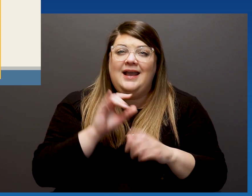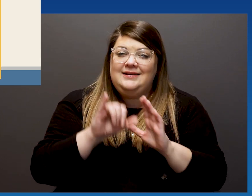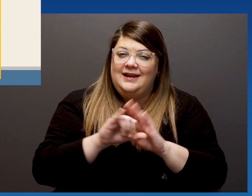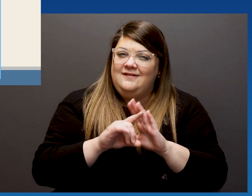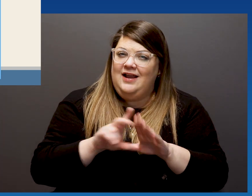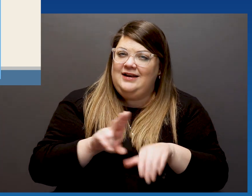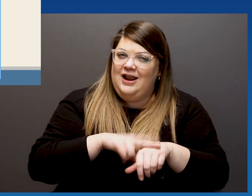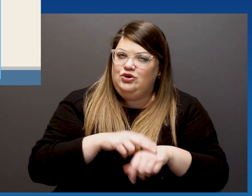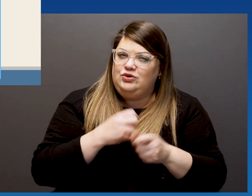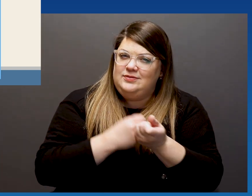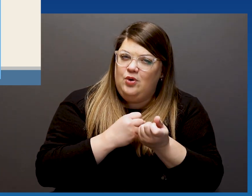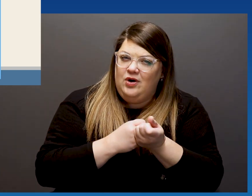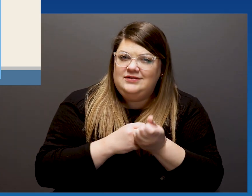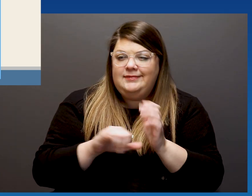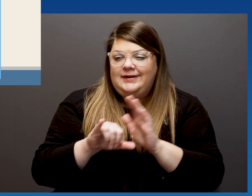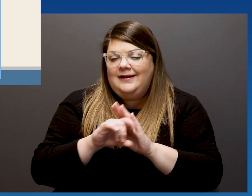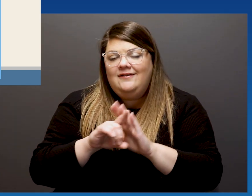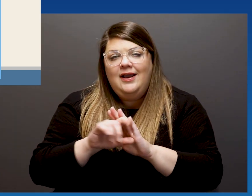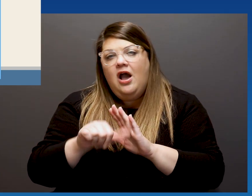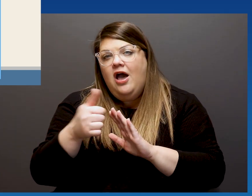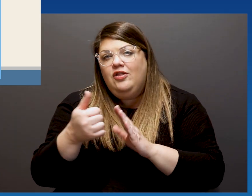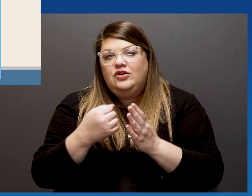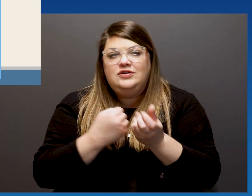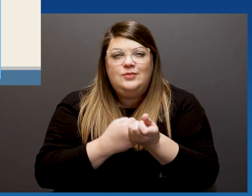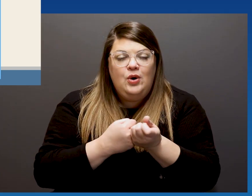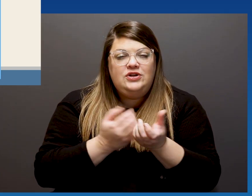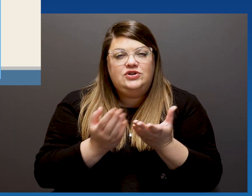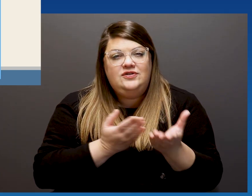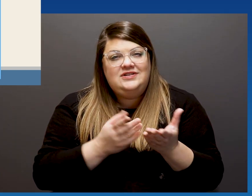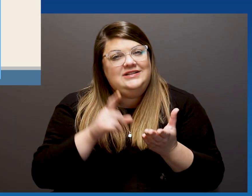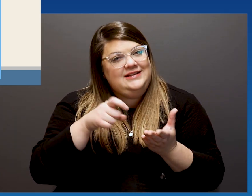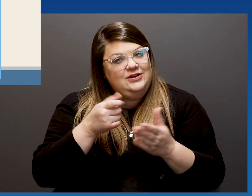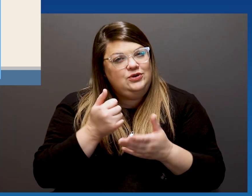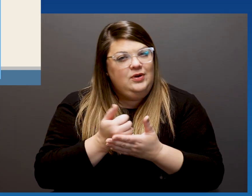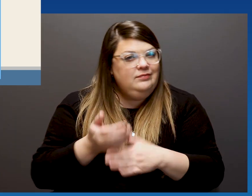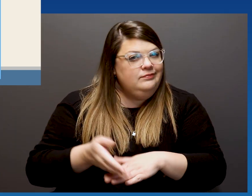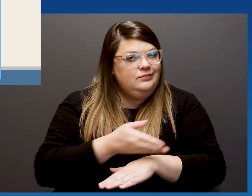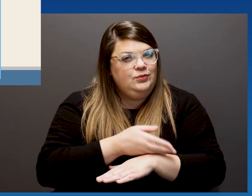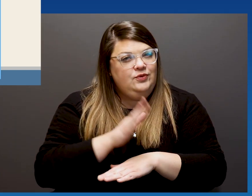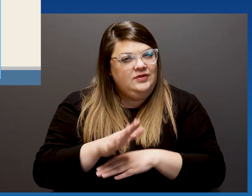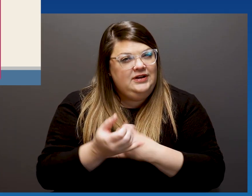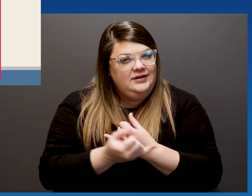helping to identify other supports or services needed to improve the member's independence,